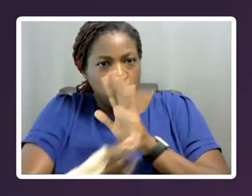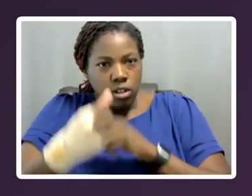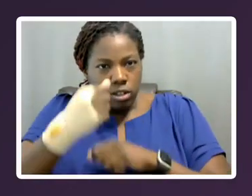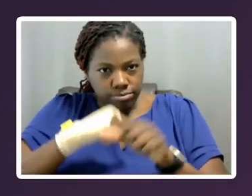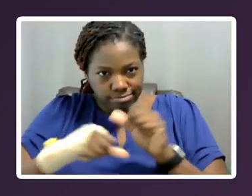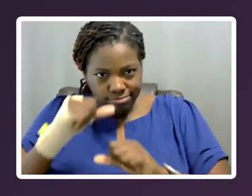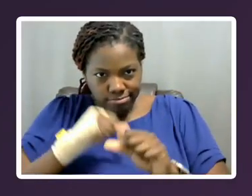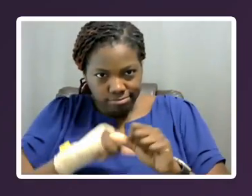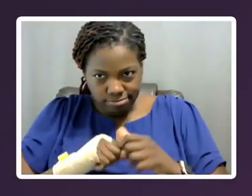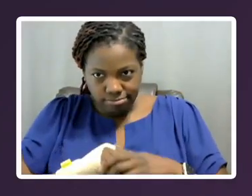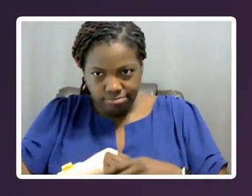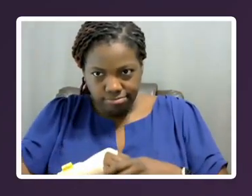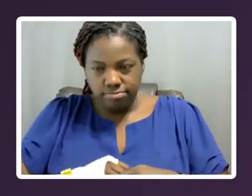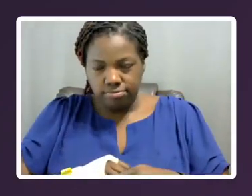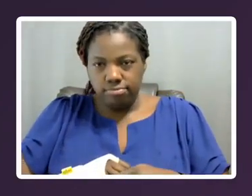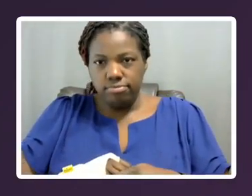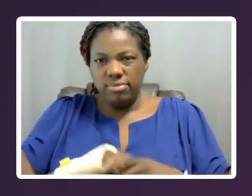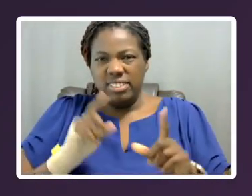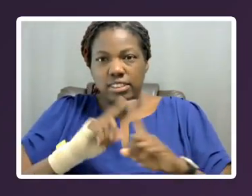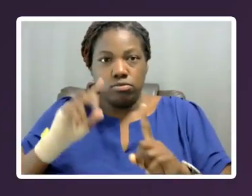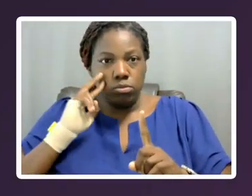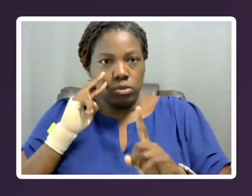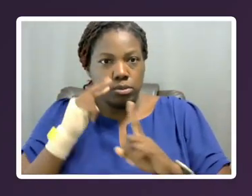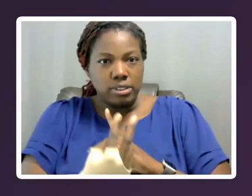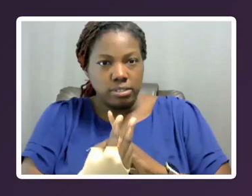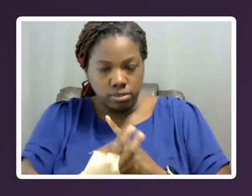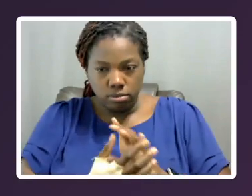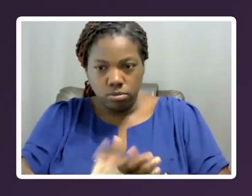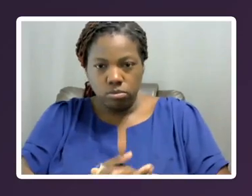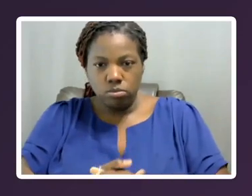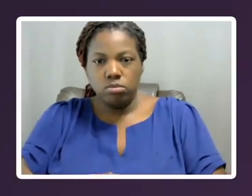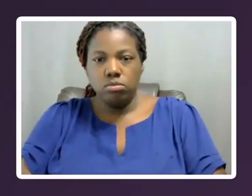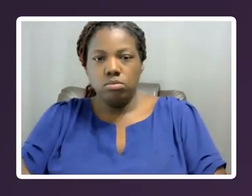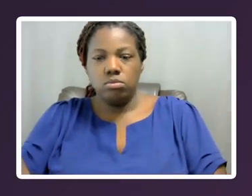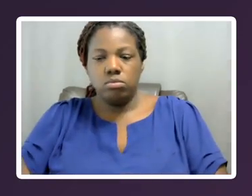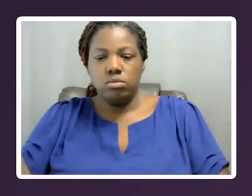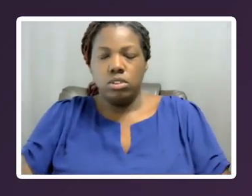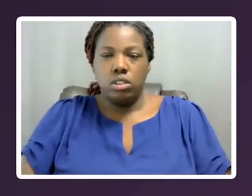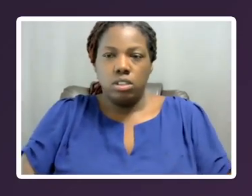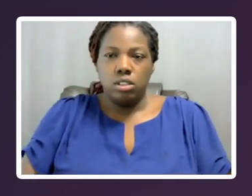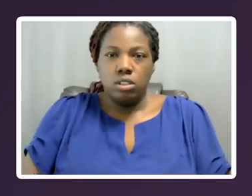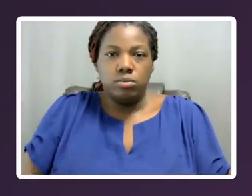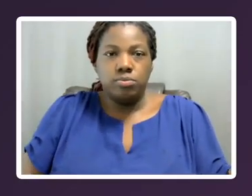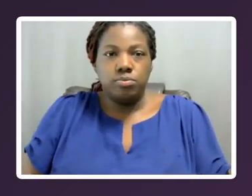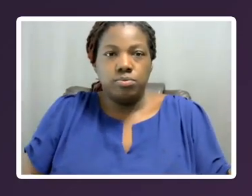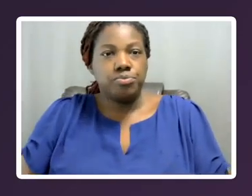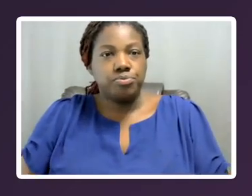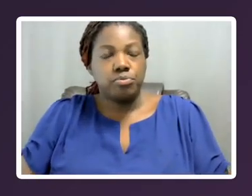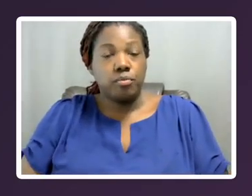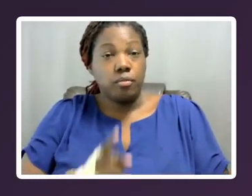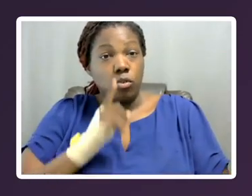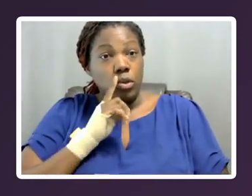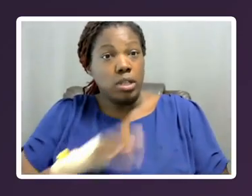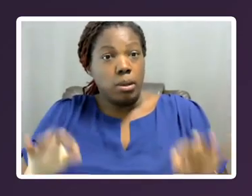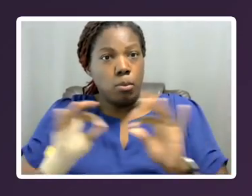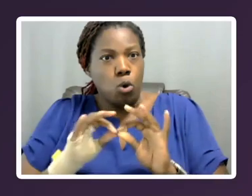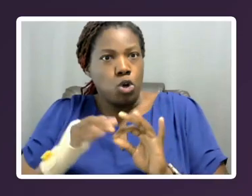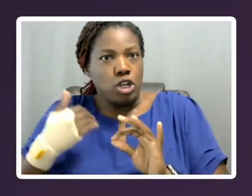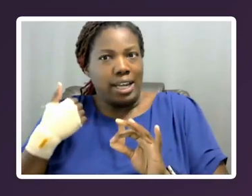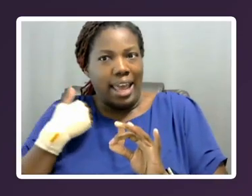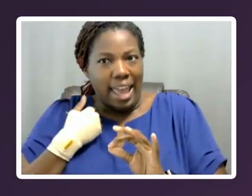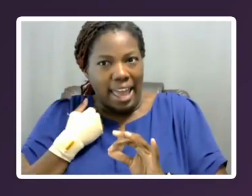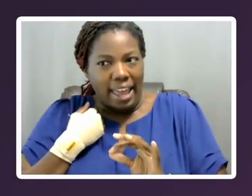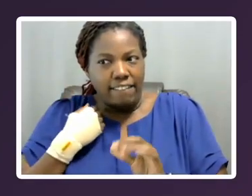taking different perspectives. It's important to have firsthand recollection so we know the truth